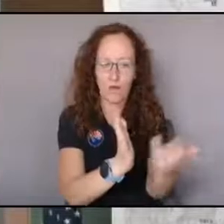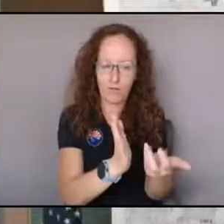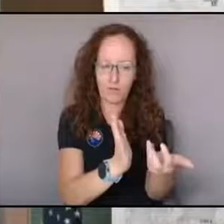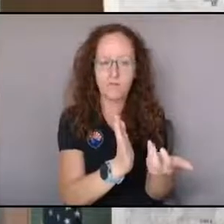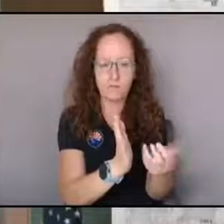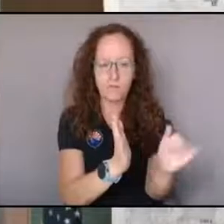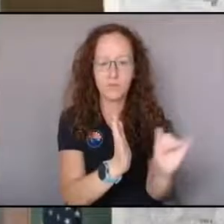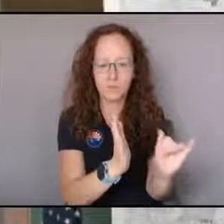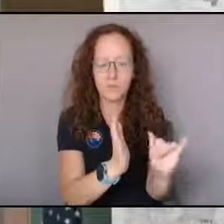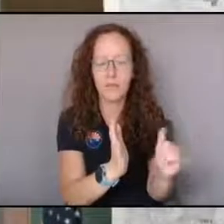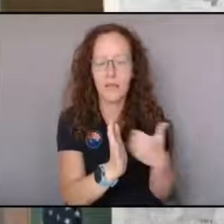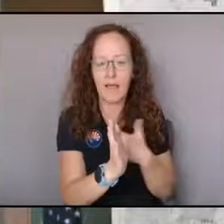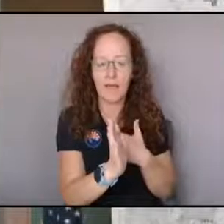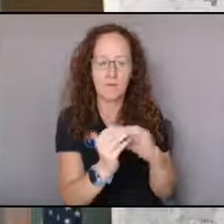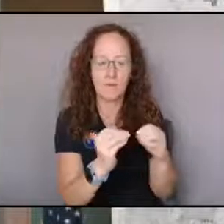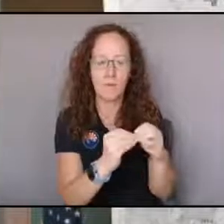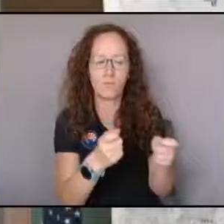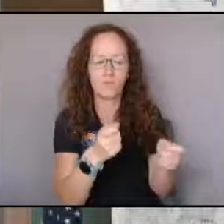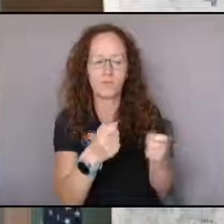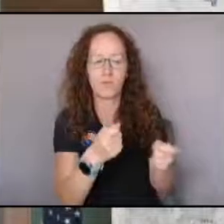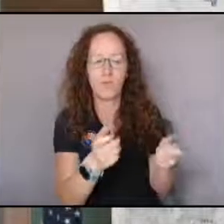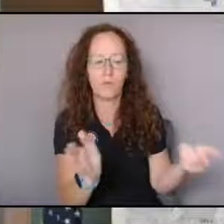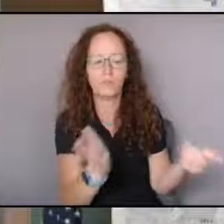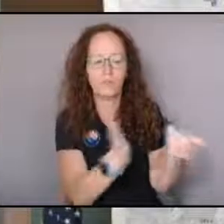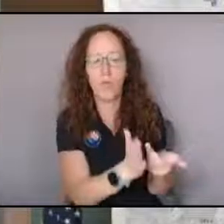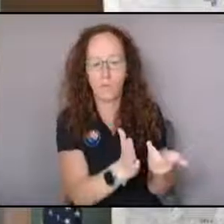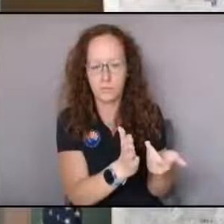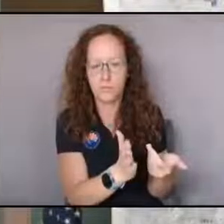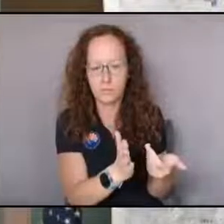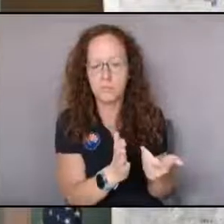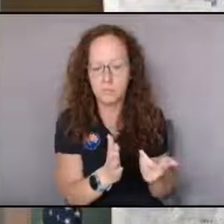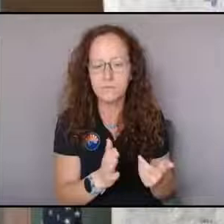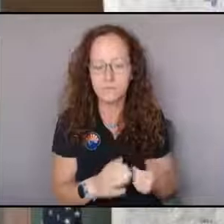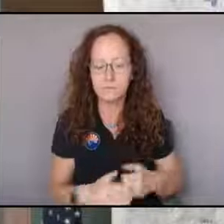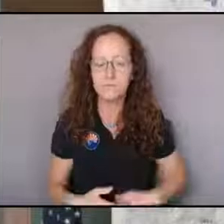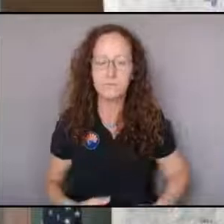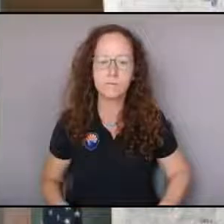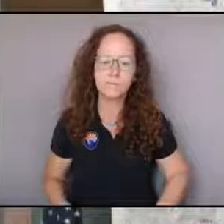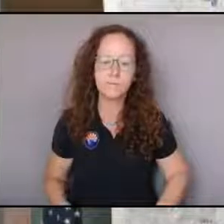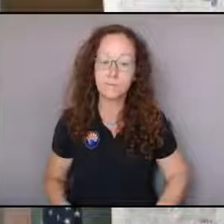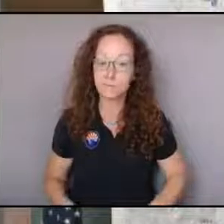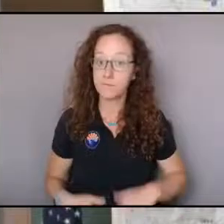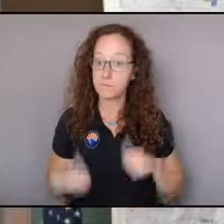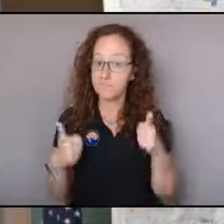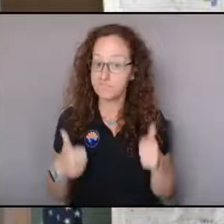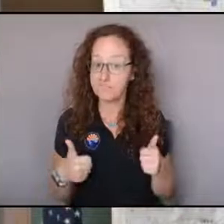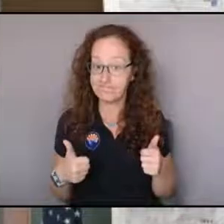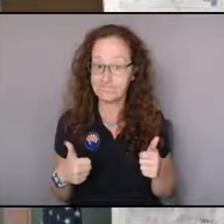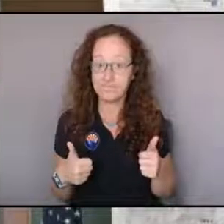CONTROL FEATURE TO THAT SOUTH END. SO REAL GOOD IN THERE.